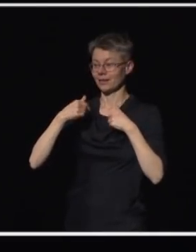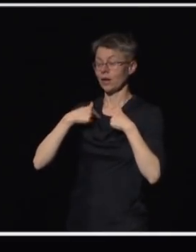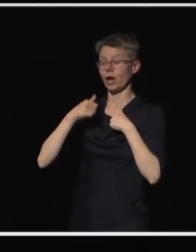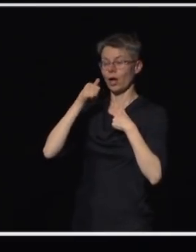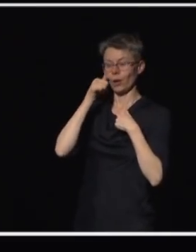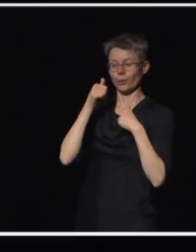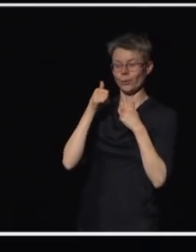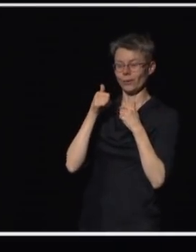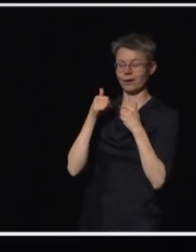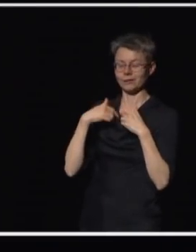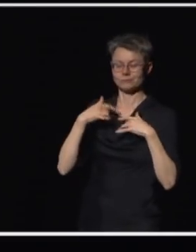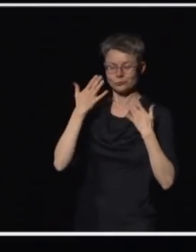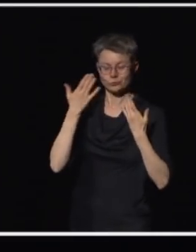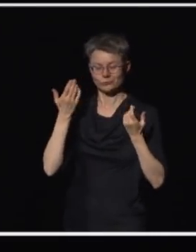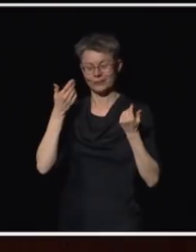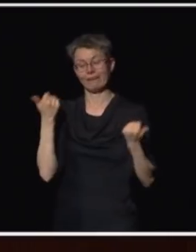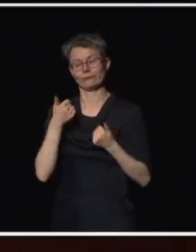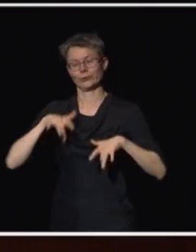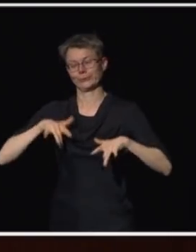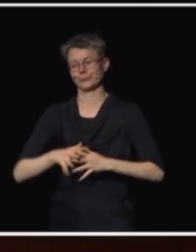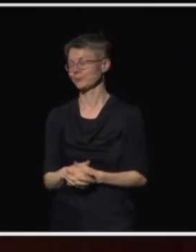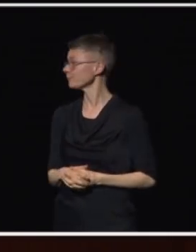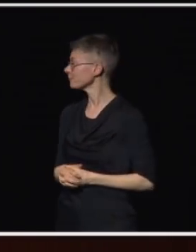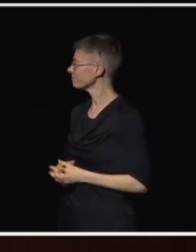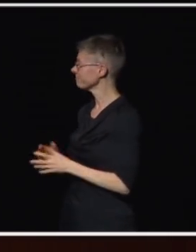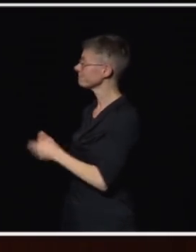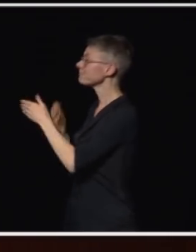I'm just not at that level yet. OK, thank you. We'll go to number three at the back there. Hello.